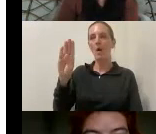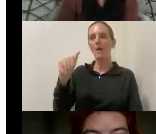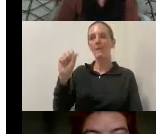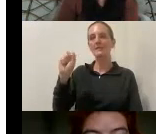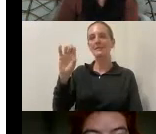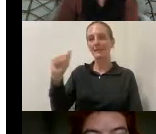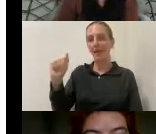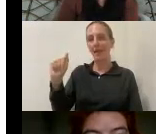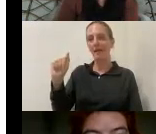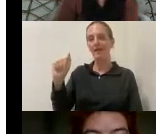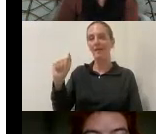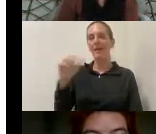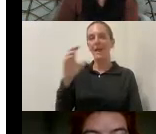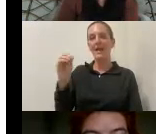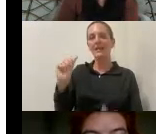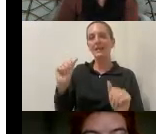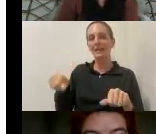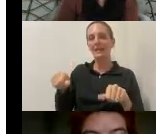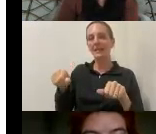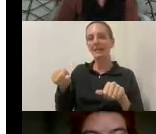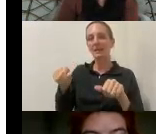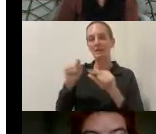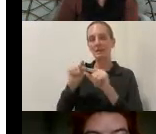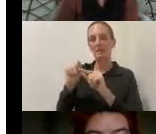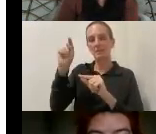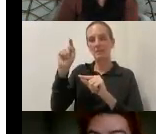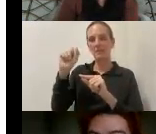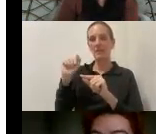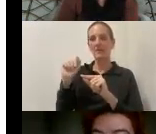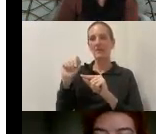Can be shaved down to two if you drive as fast as my cousins do.